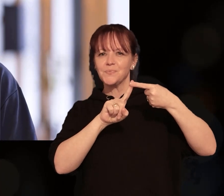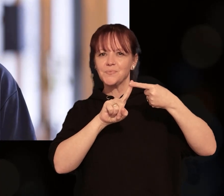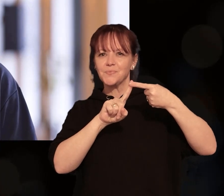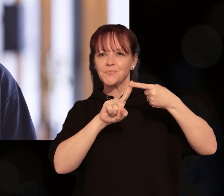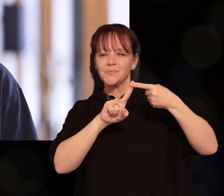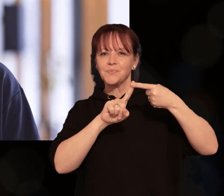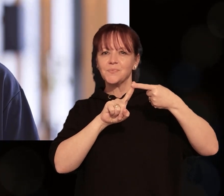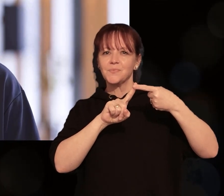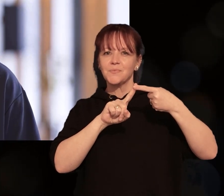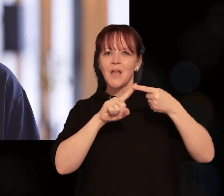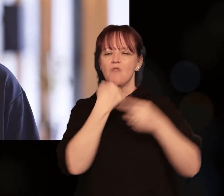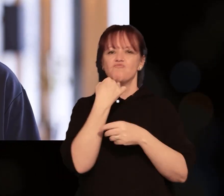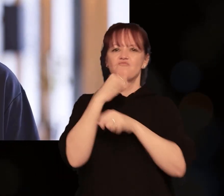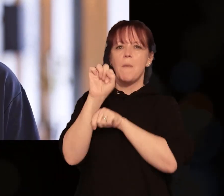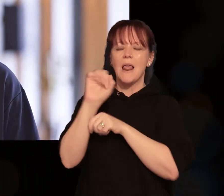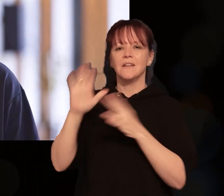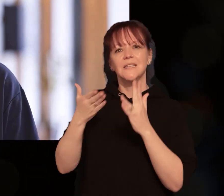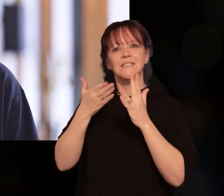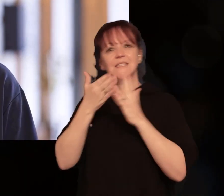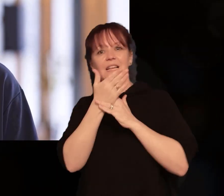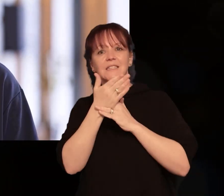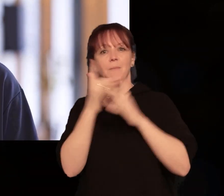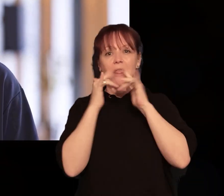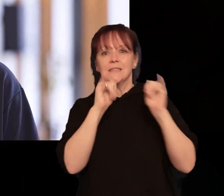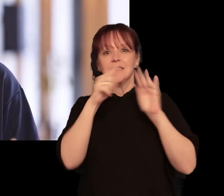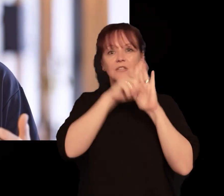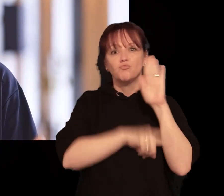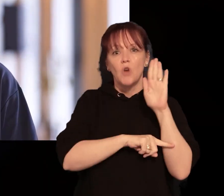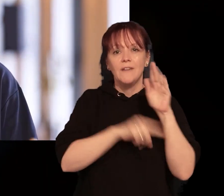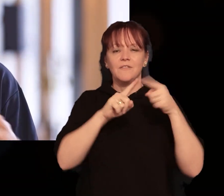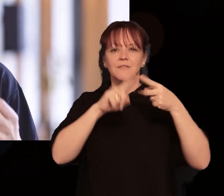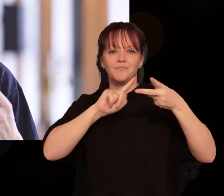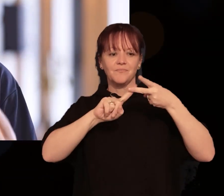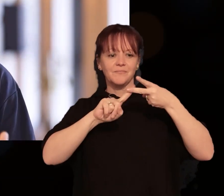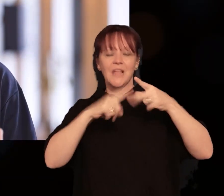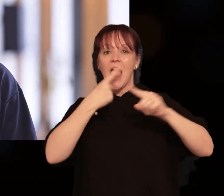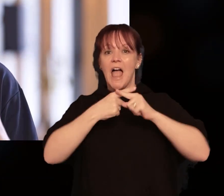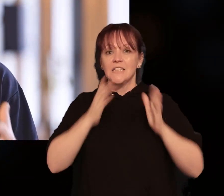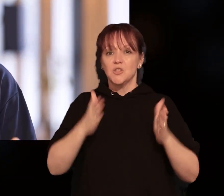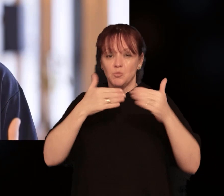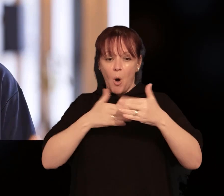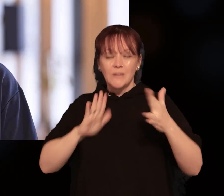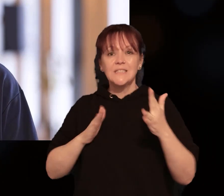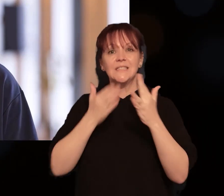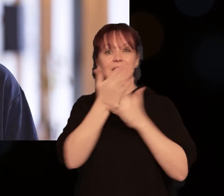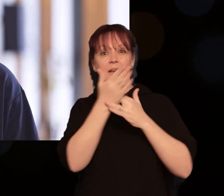Rebellion accessibility test brief, the Xbox accessibility workshop toolkit,